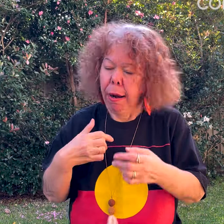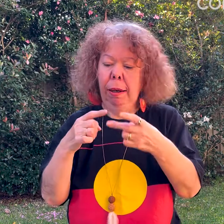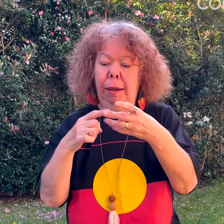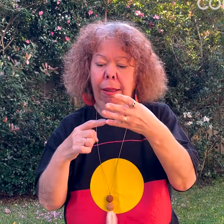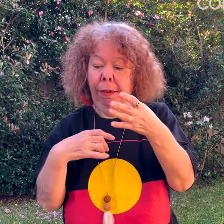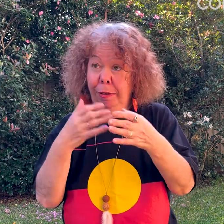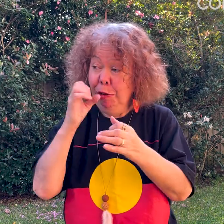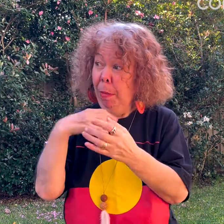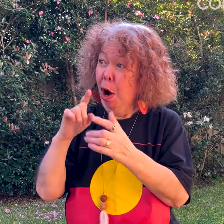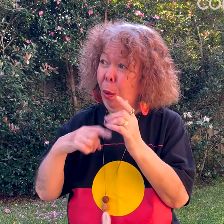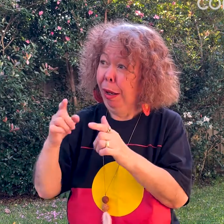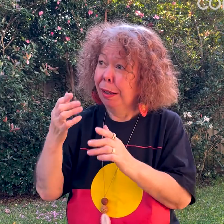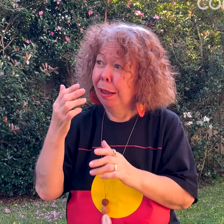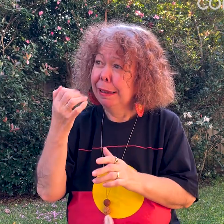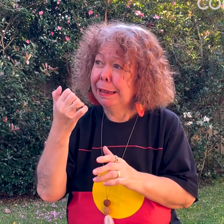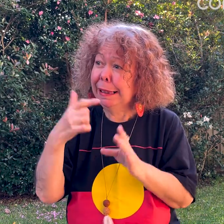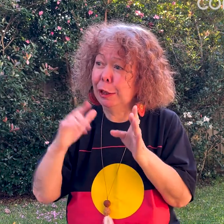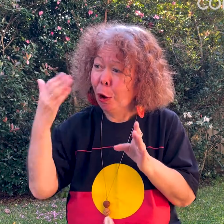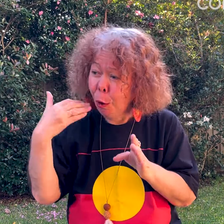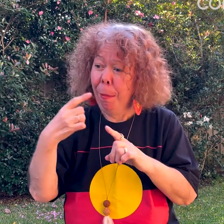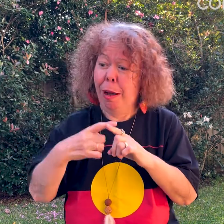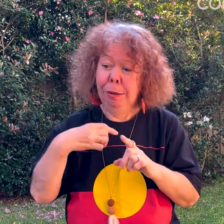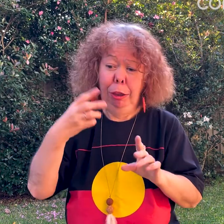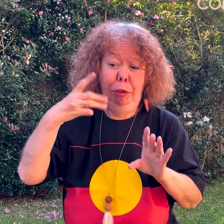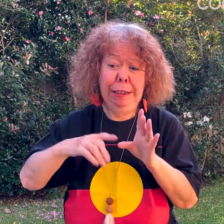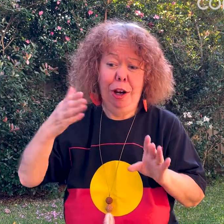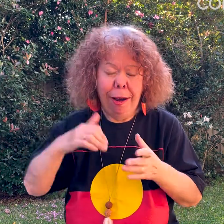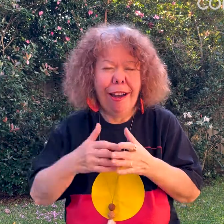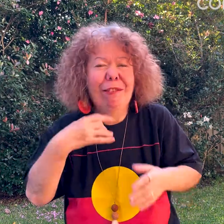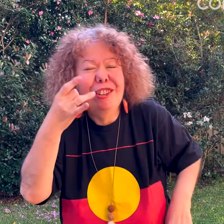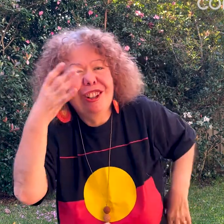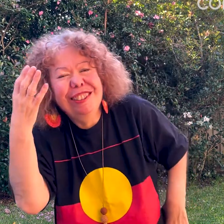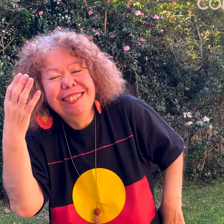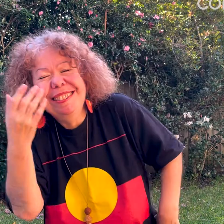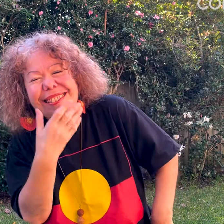There have been a few other signs, and even though I’ve been there 3 and 6 years ago, I can’t seem to remember!